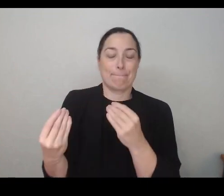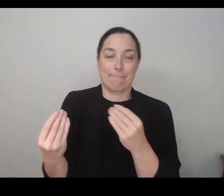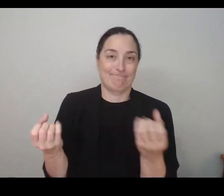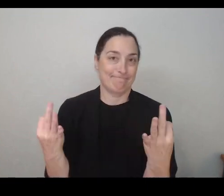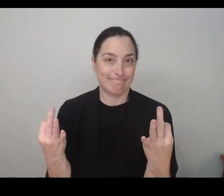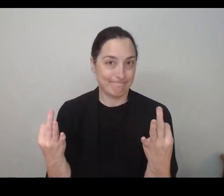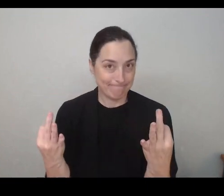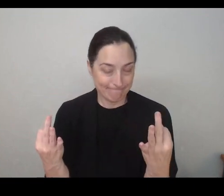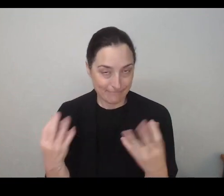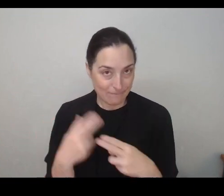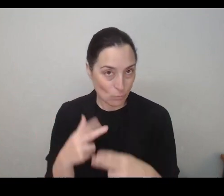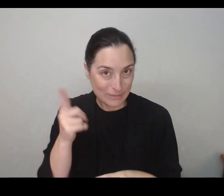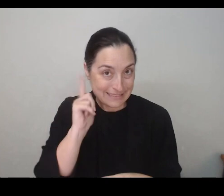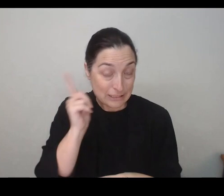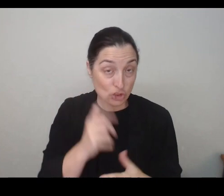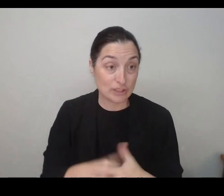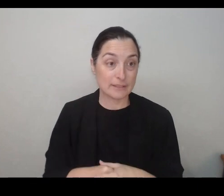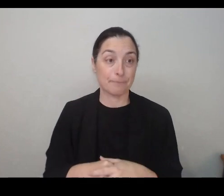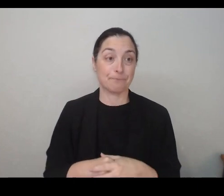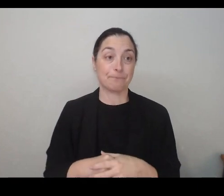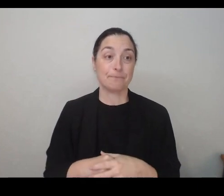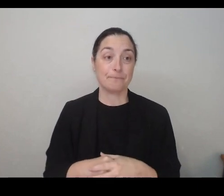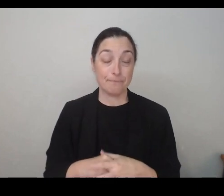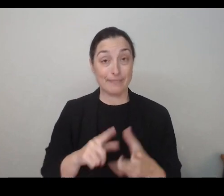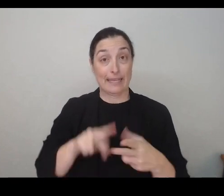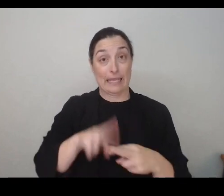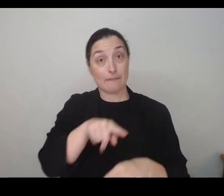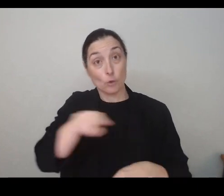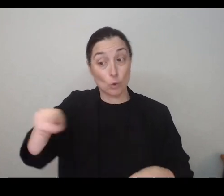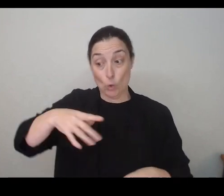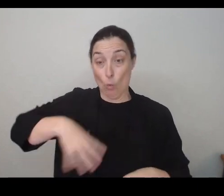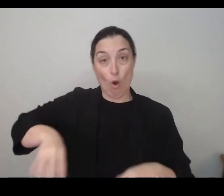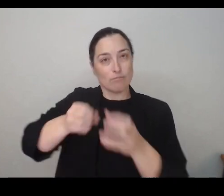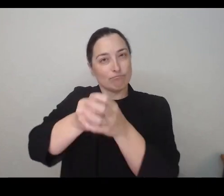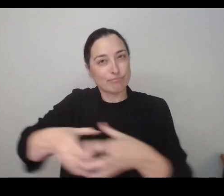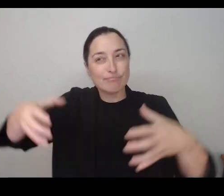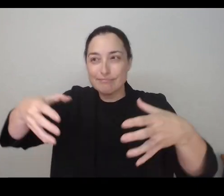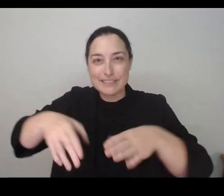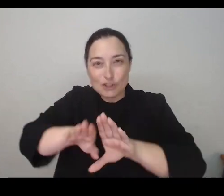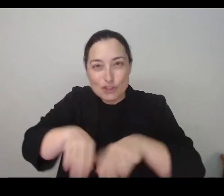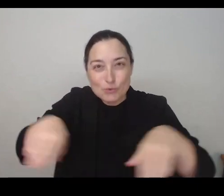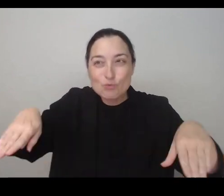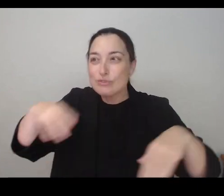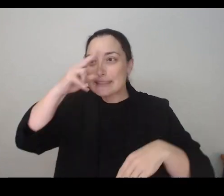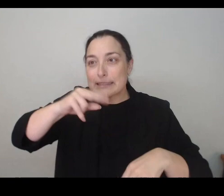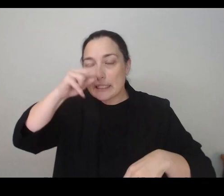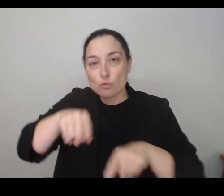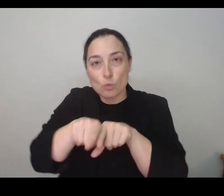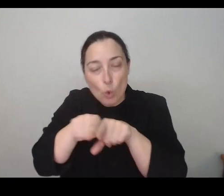So I mean, if you want a population and the children and teenagers to learn the history and culture,